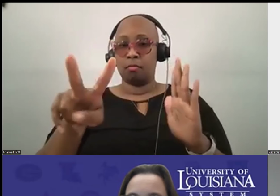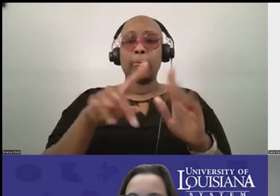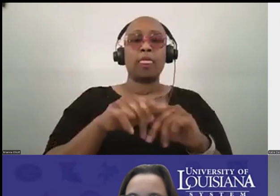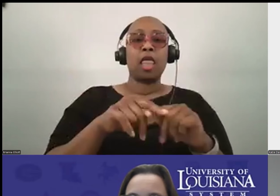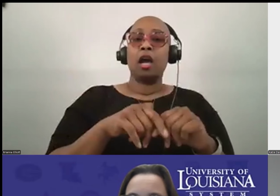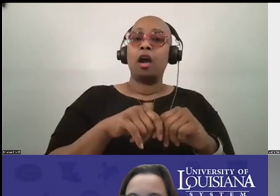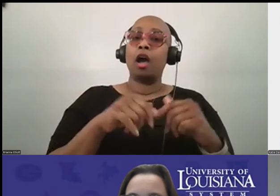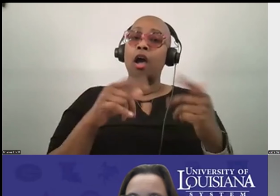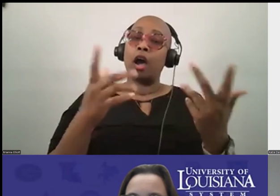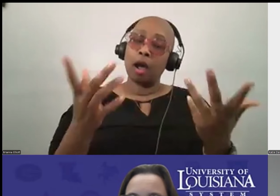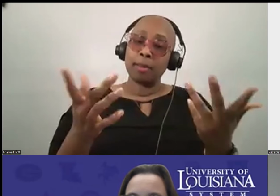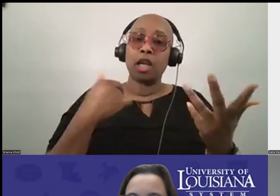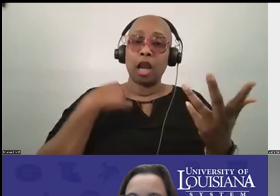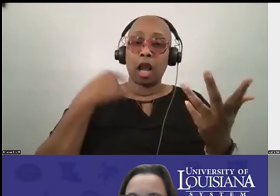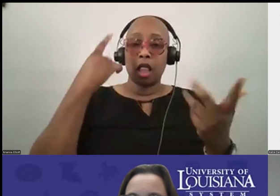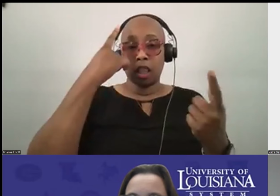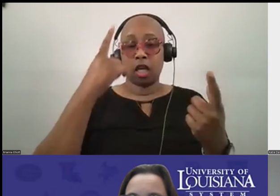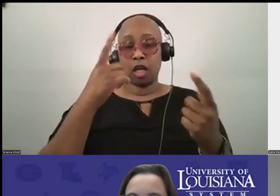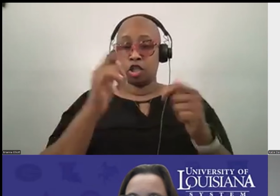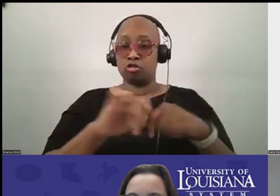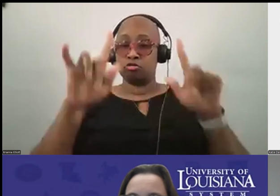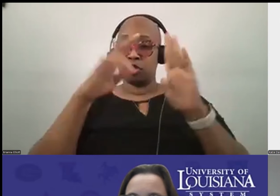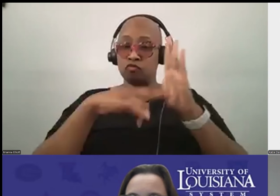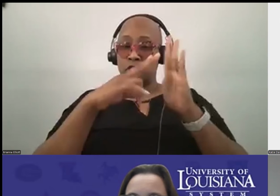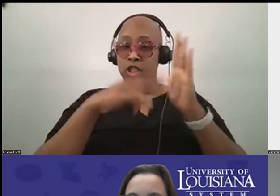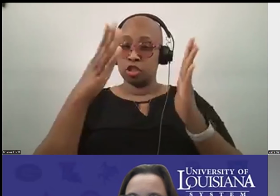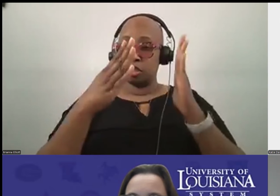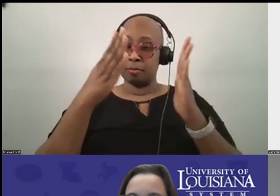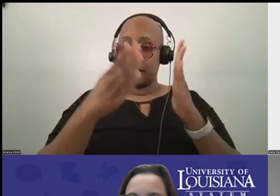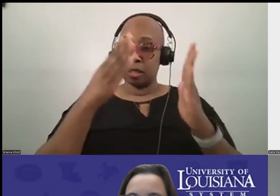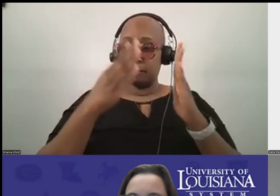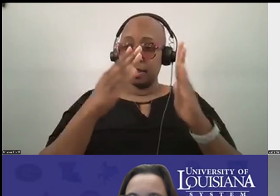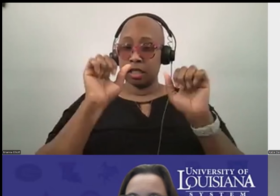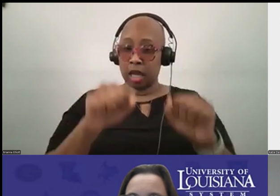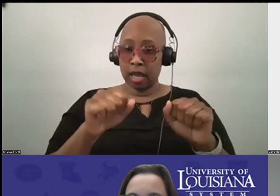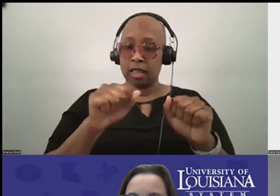cover it. But that would be something um if you're using like a particular type text like like those